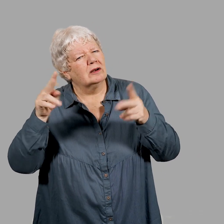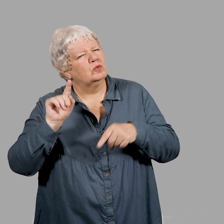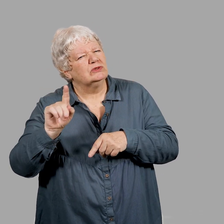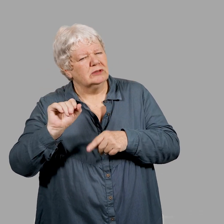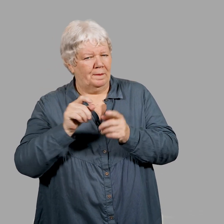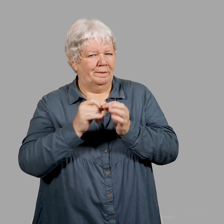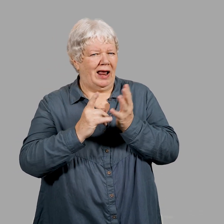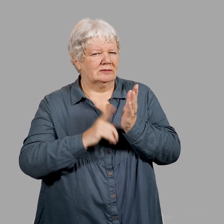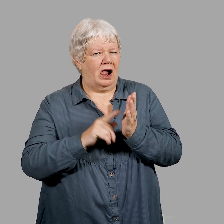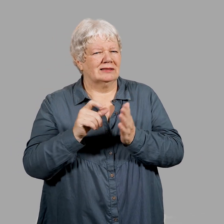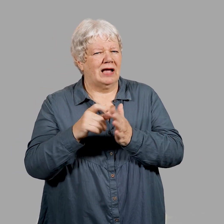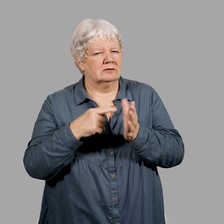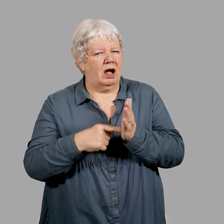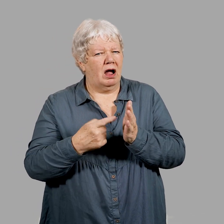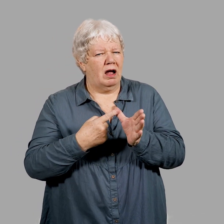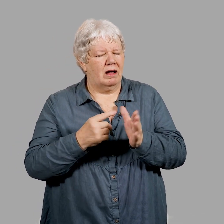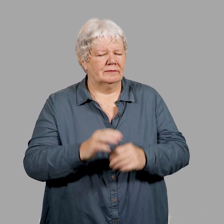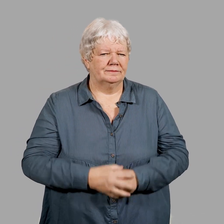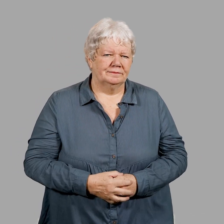BSL data